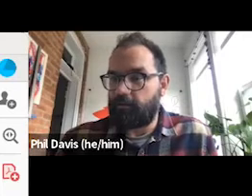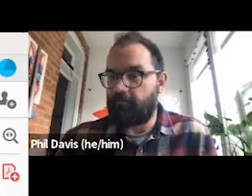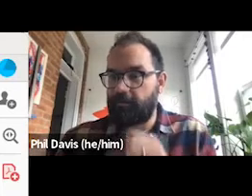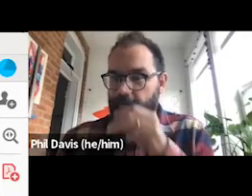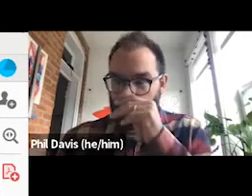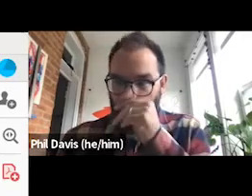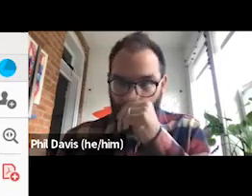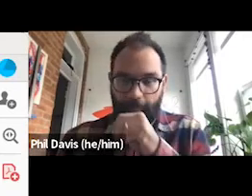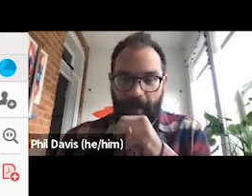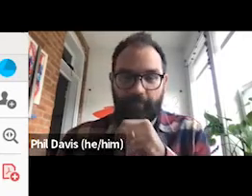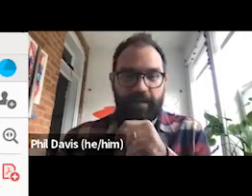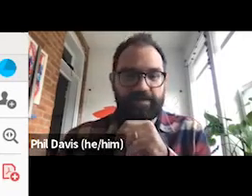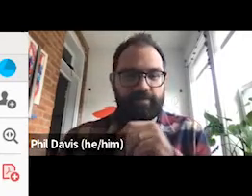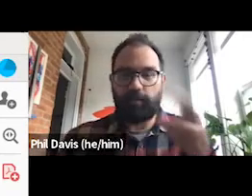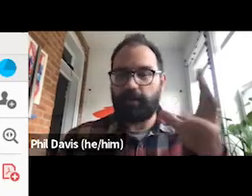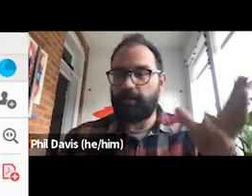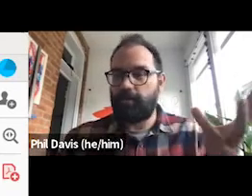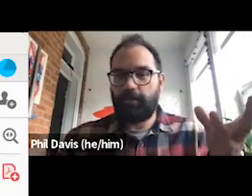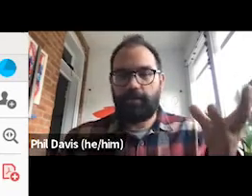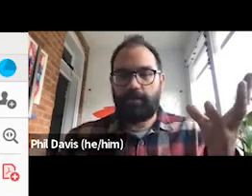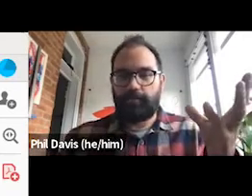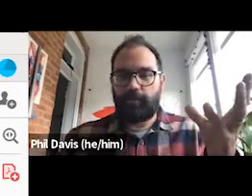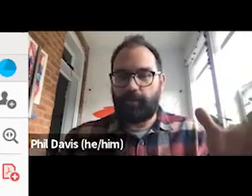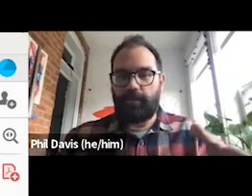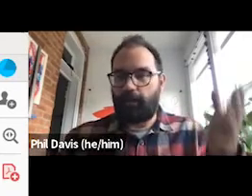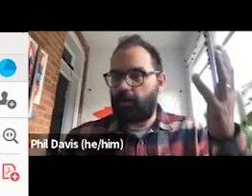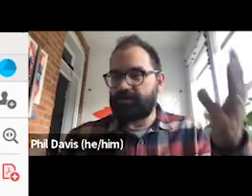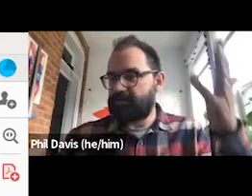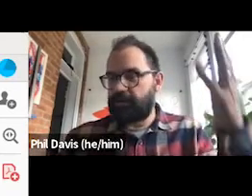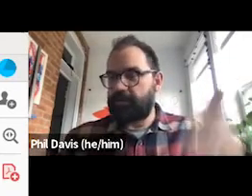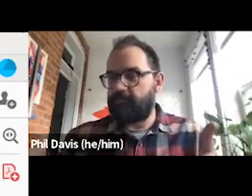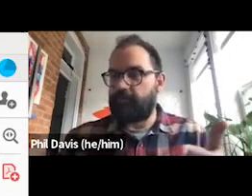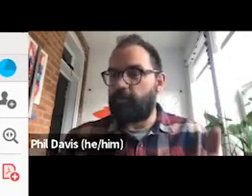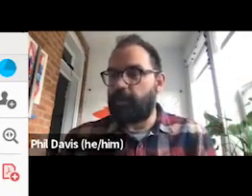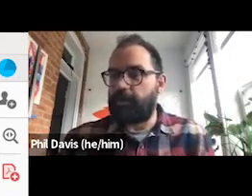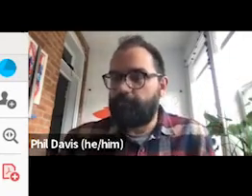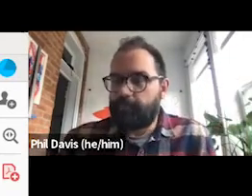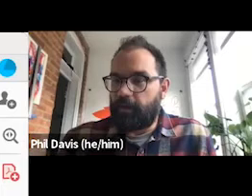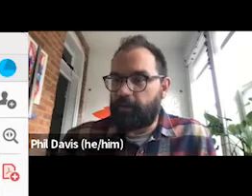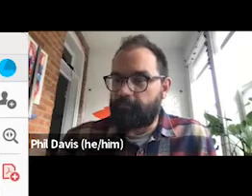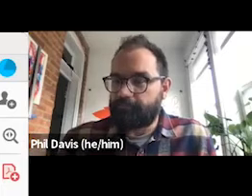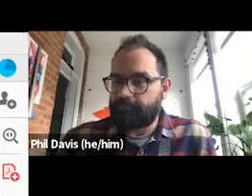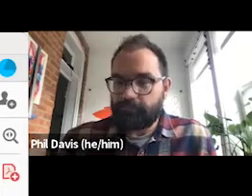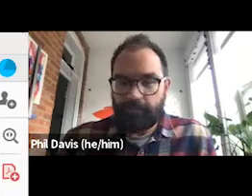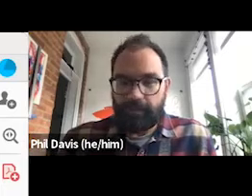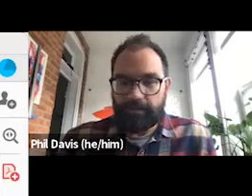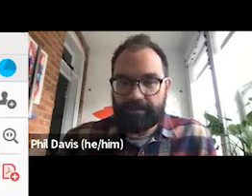Grit Fund application, we, you know, ours started in February.